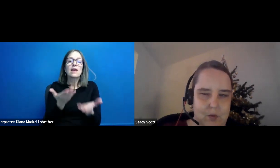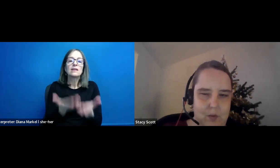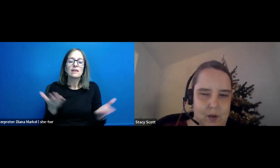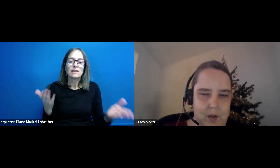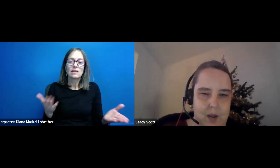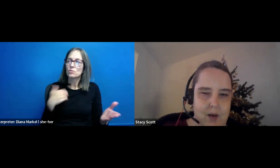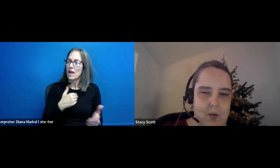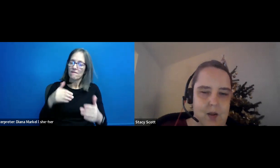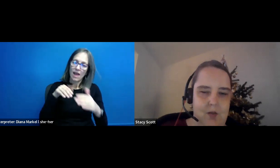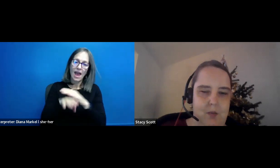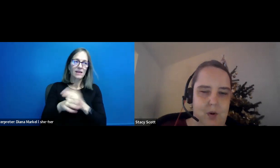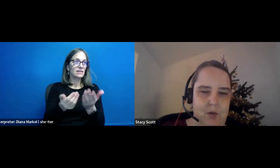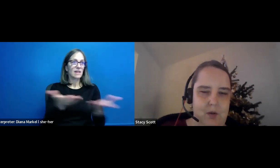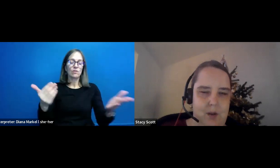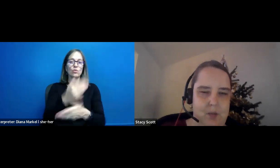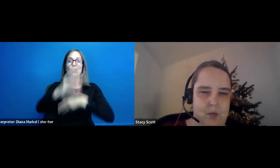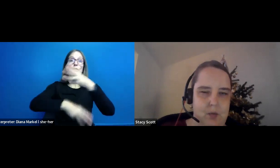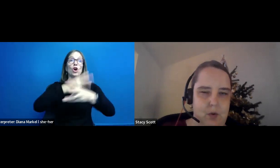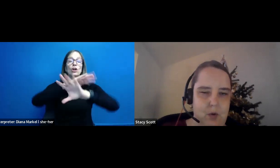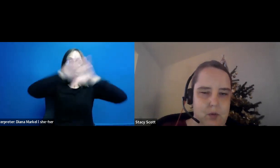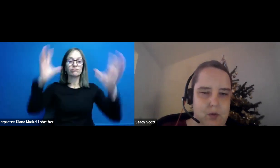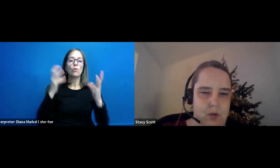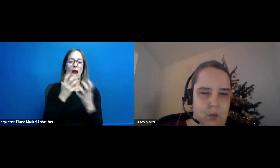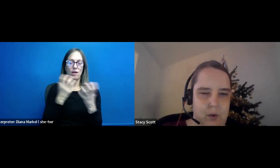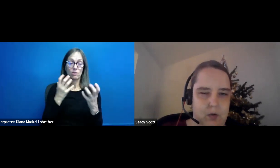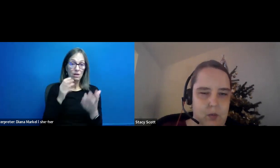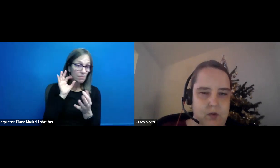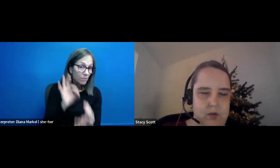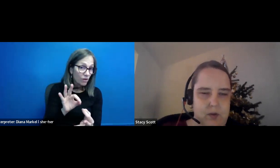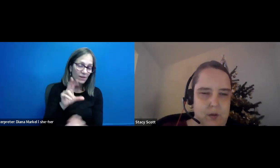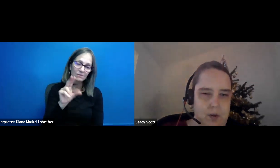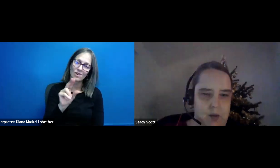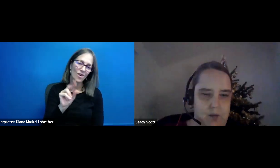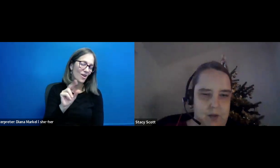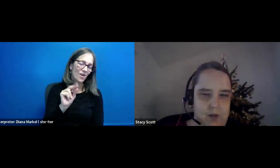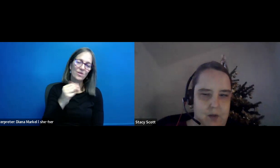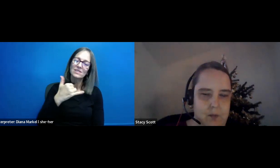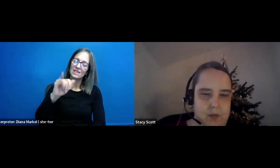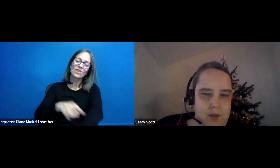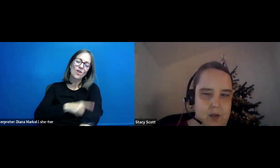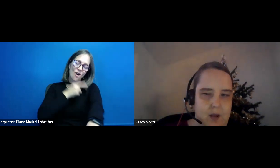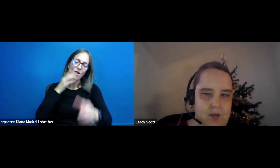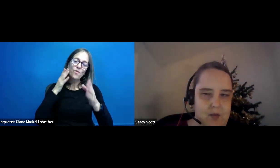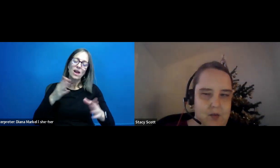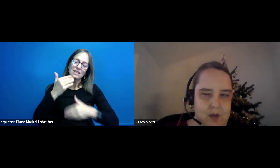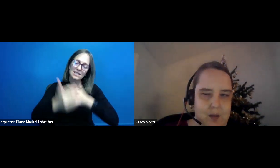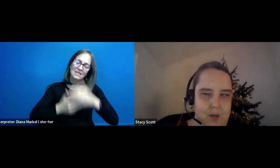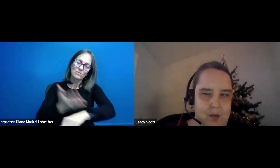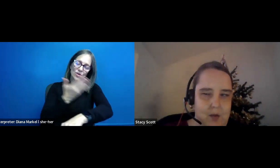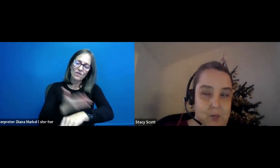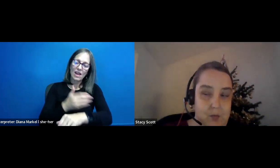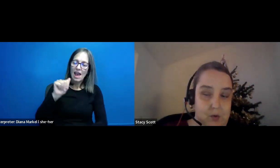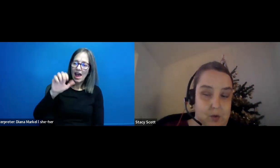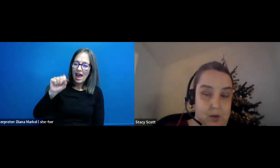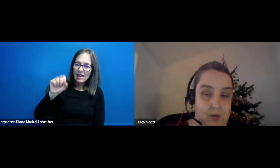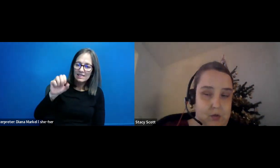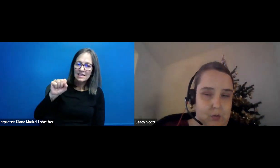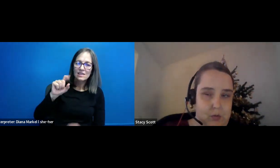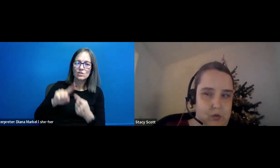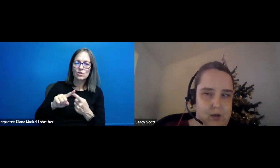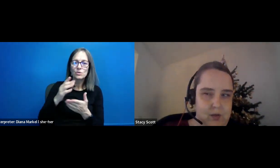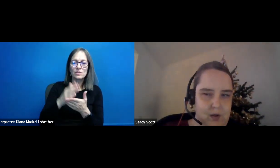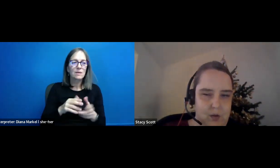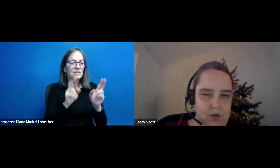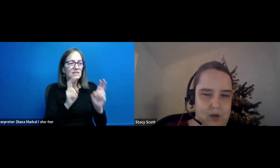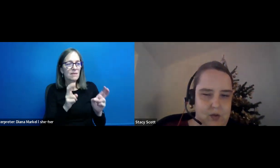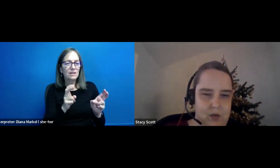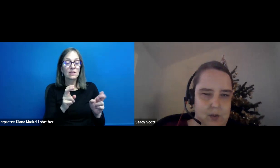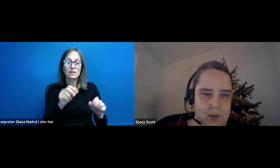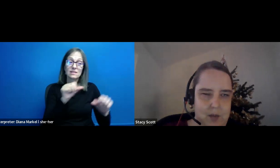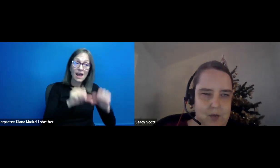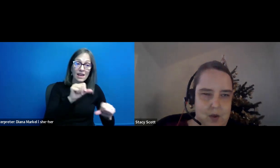Now, is it perfect? Absolutely not we still a long way to go? We still need to fix the access to STEM subject issue. So science, technology, engineering, and maths,